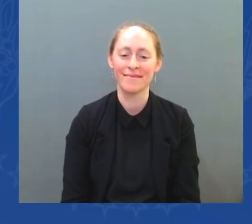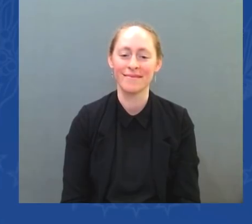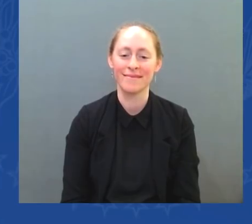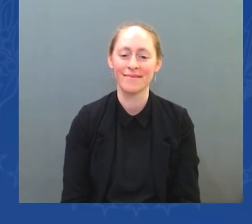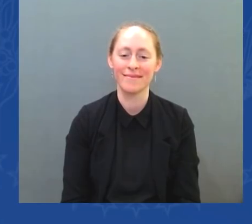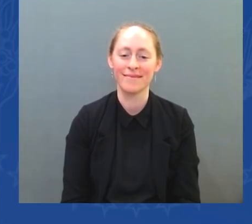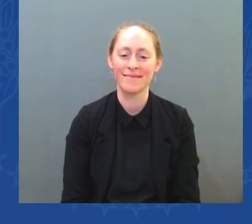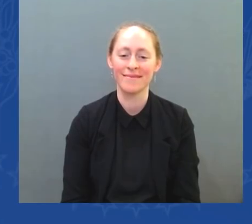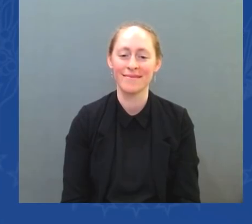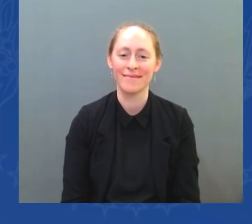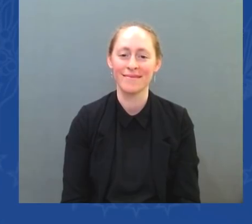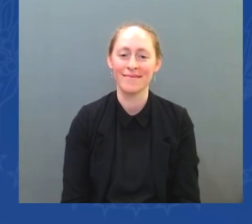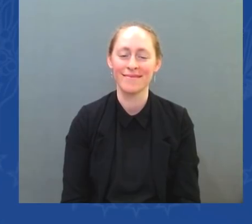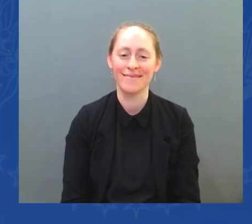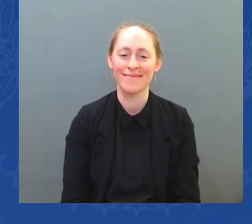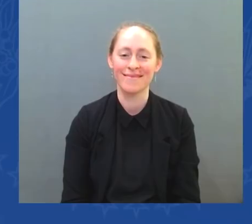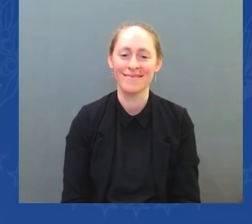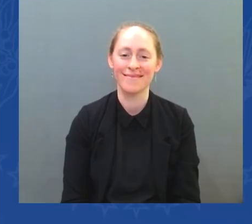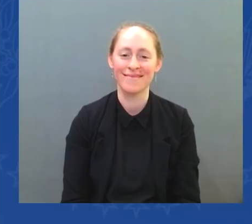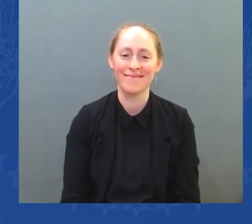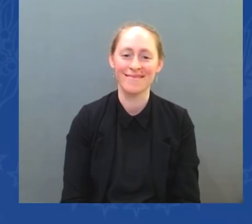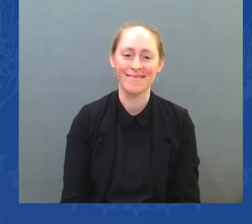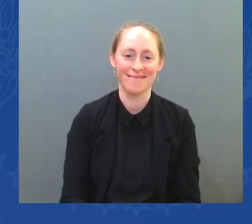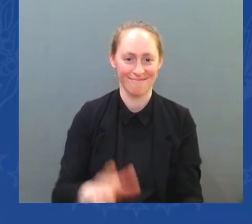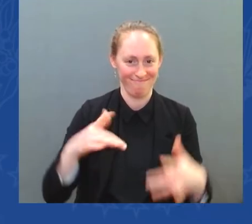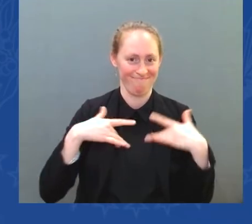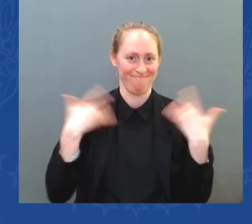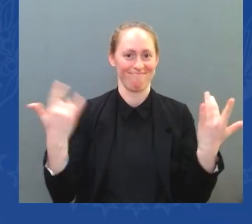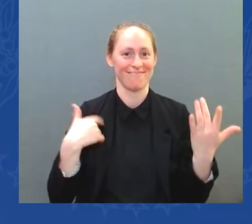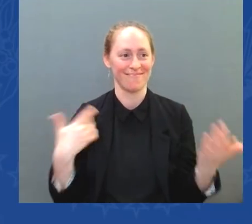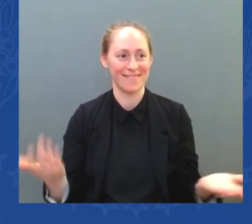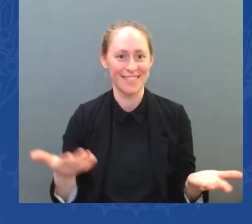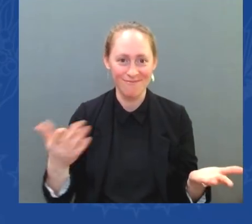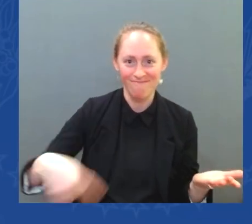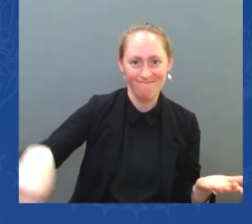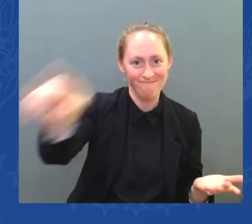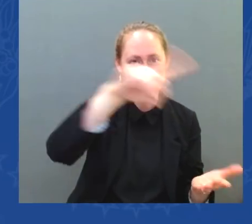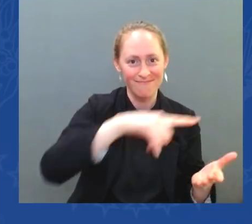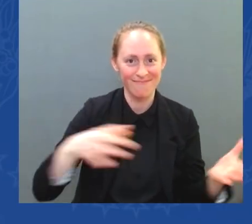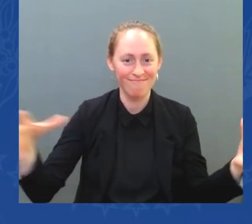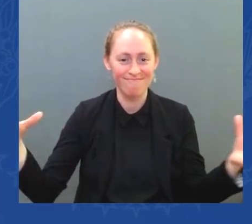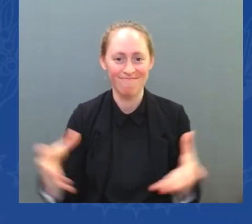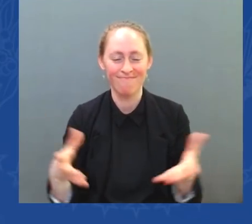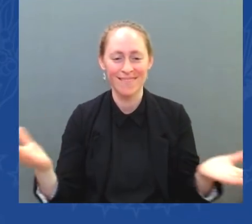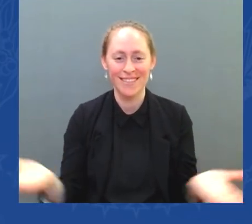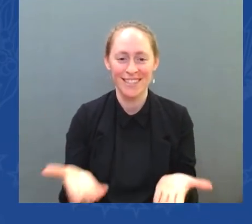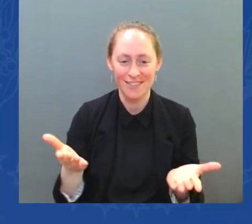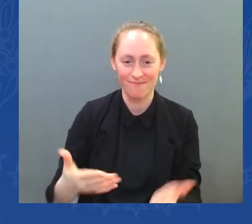with all of you today. My name is Rachel Connor and I'm a grain merchandiser here at the POET, Menlo location.